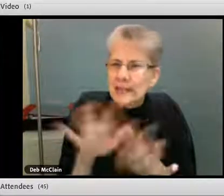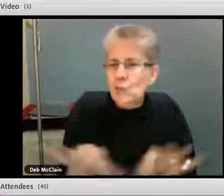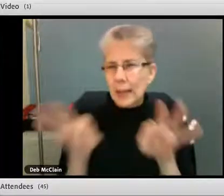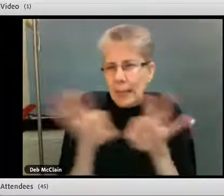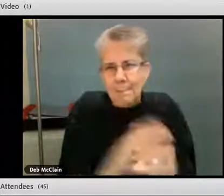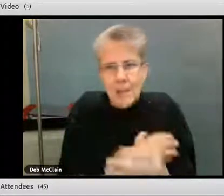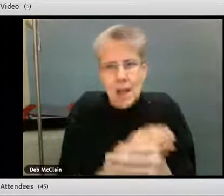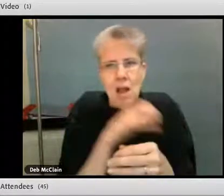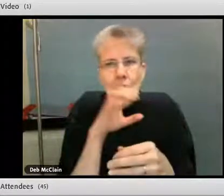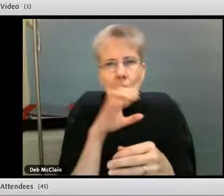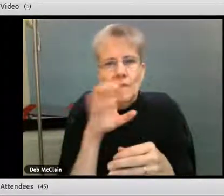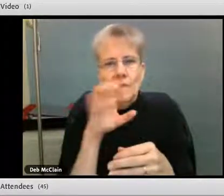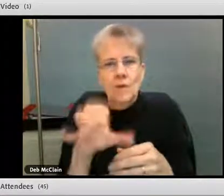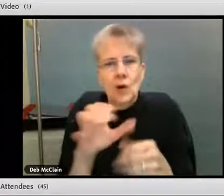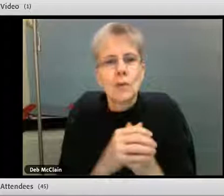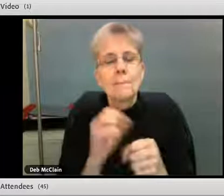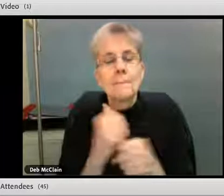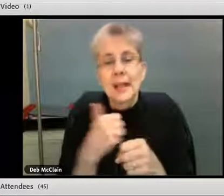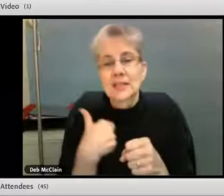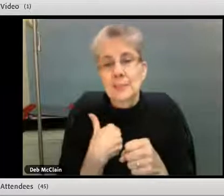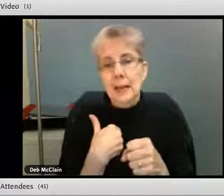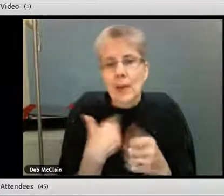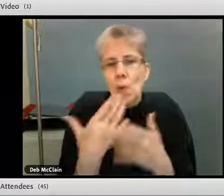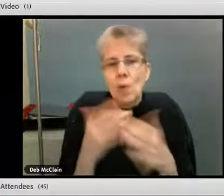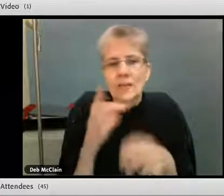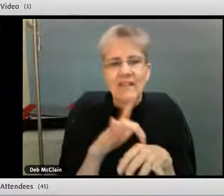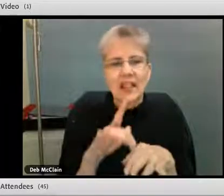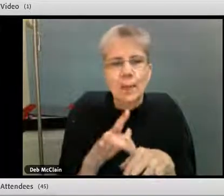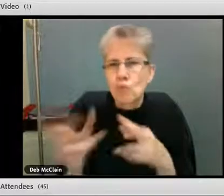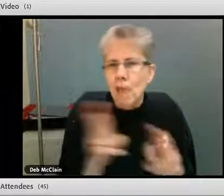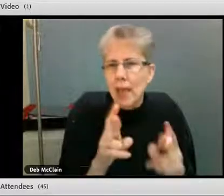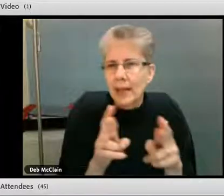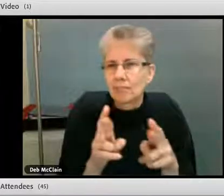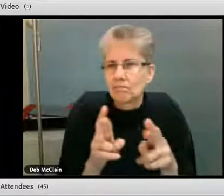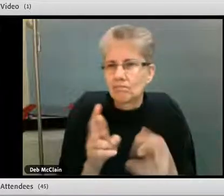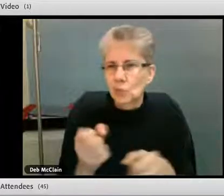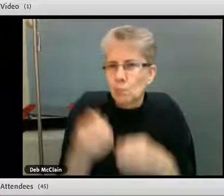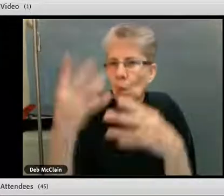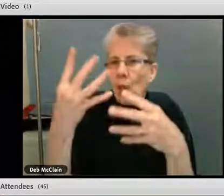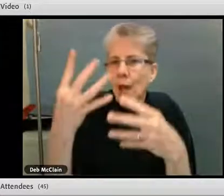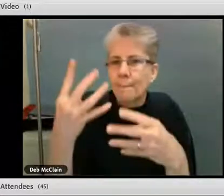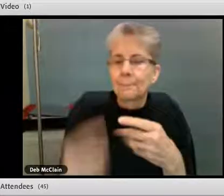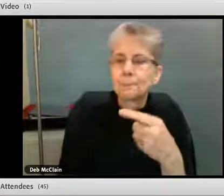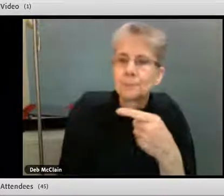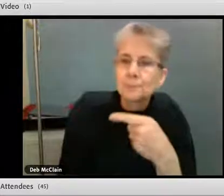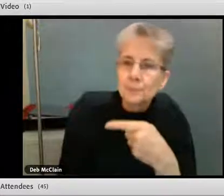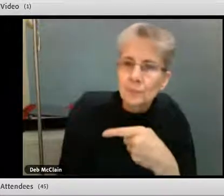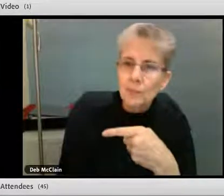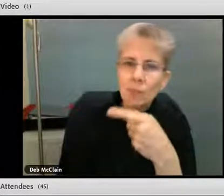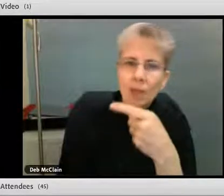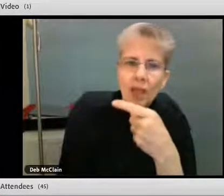what's available just at our fingertips for free use. So you can just go over this really slowly.